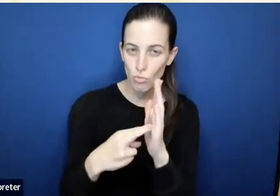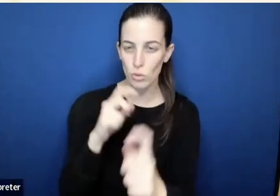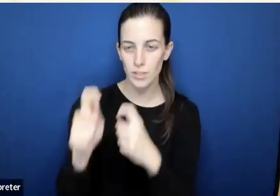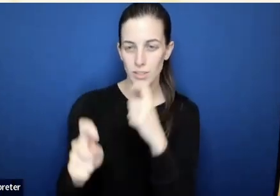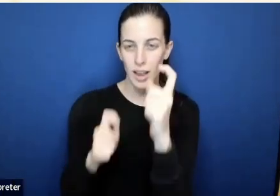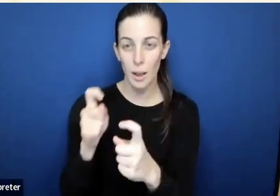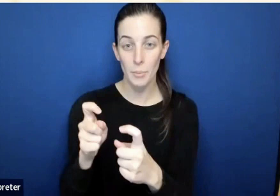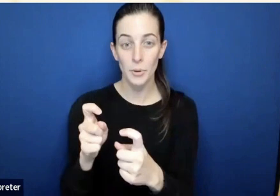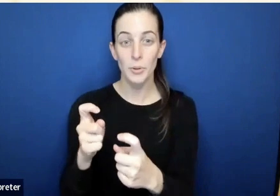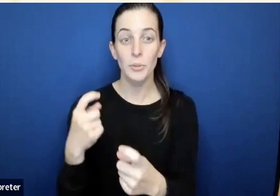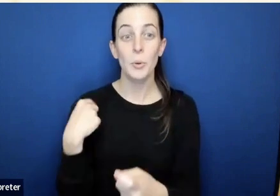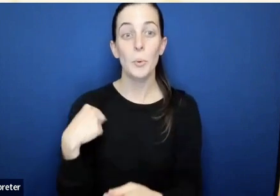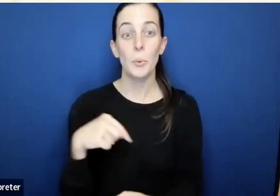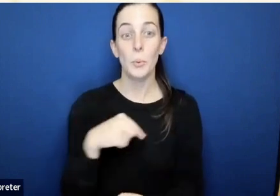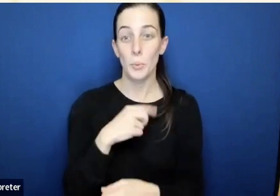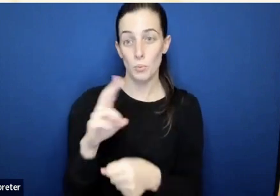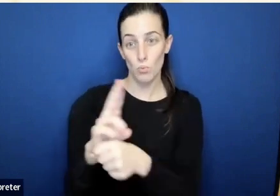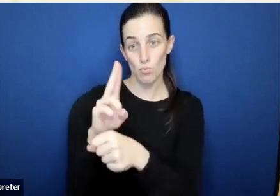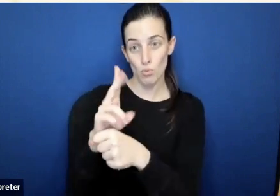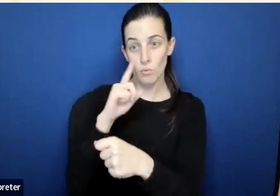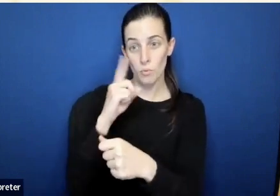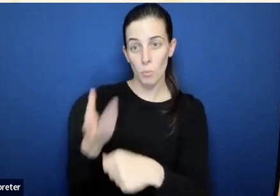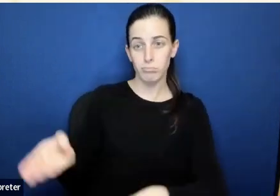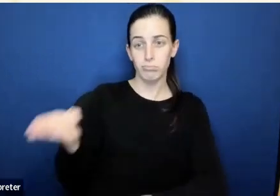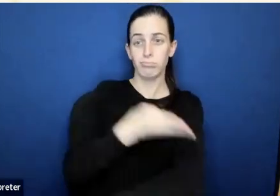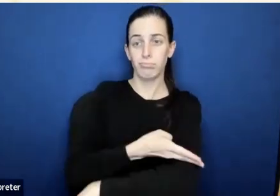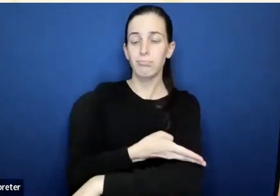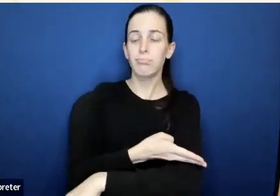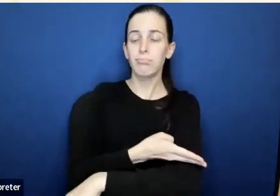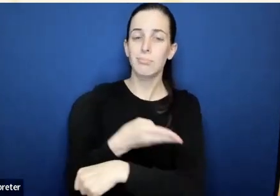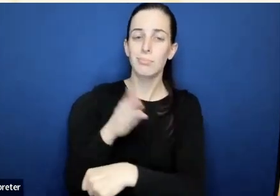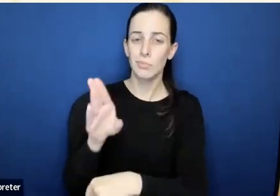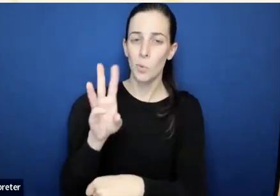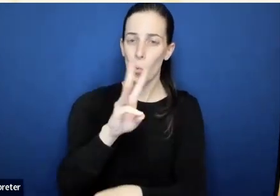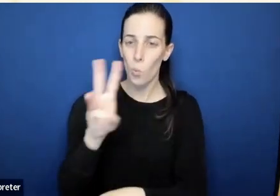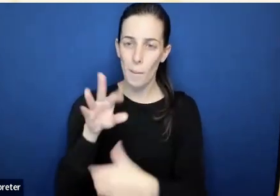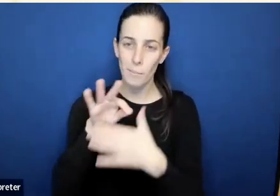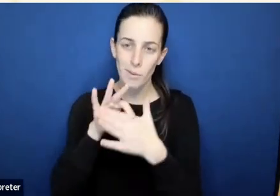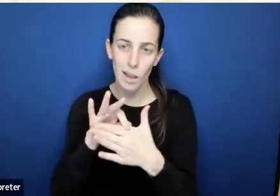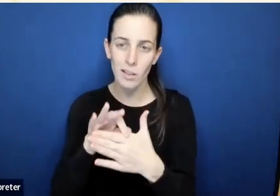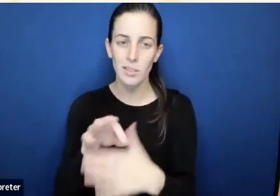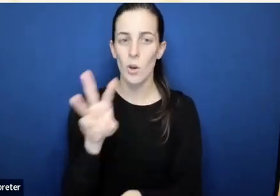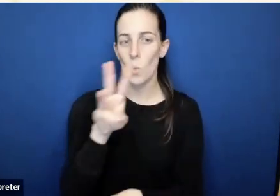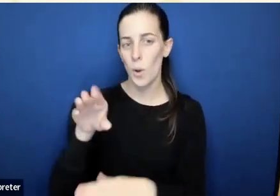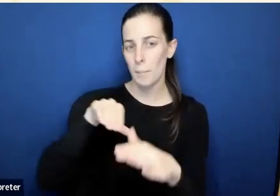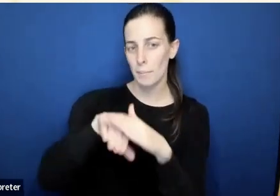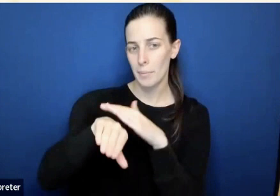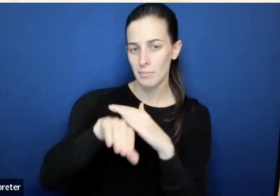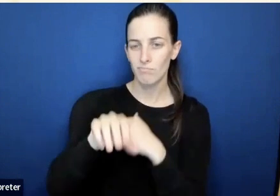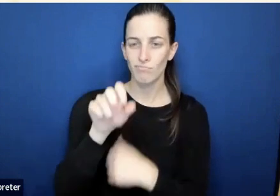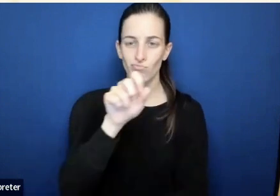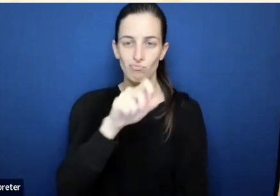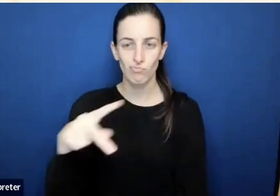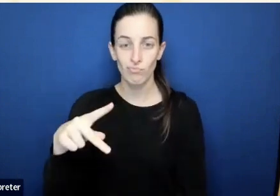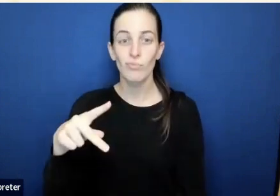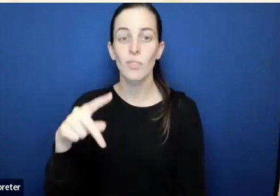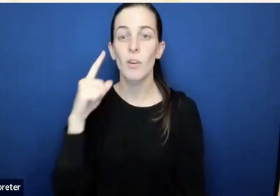to improve web accessibility of web content and web application for users who use assistive technologies,